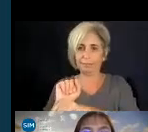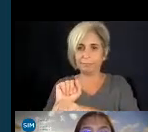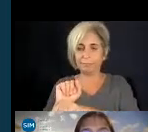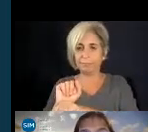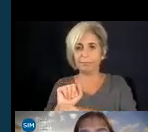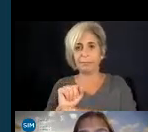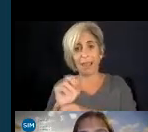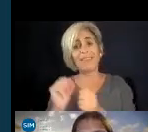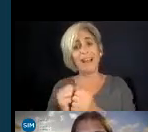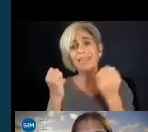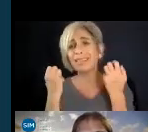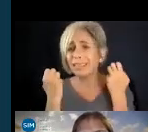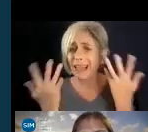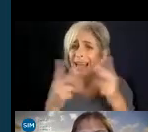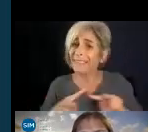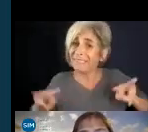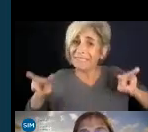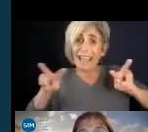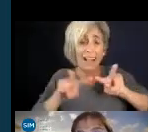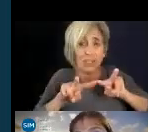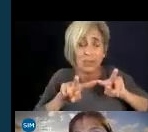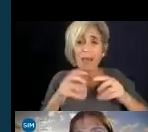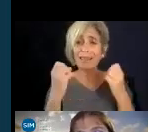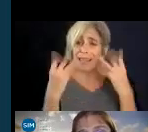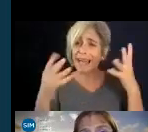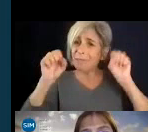That's a lot of value, a lot of potential